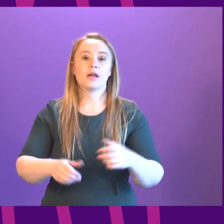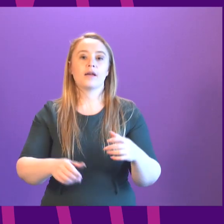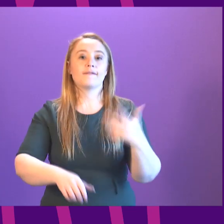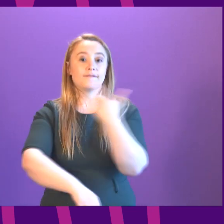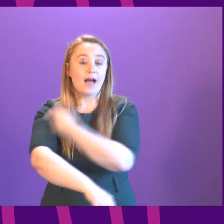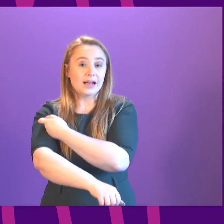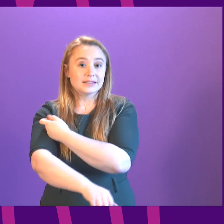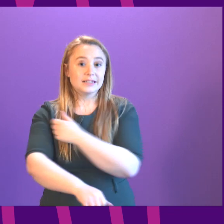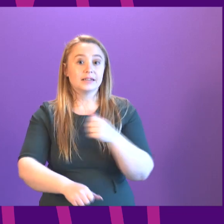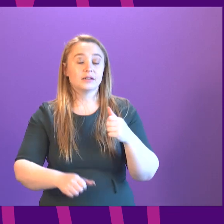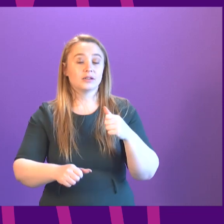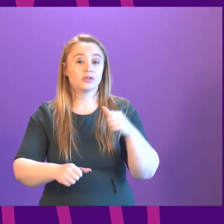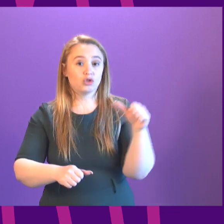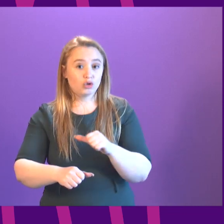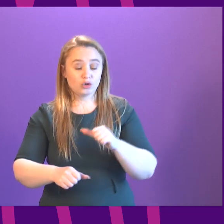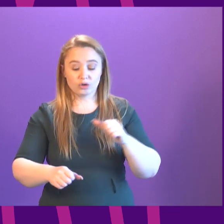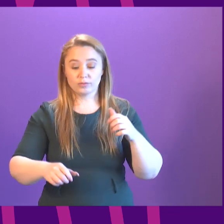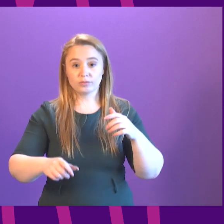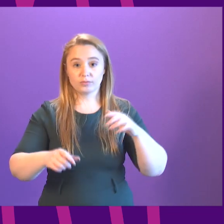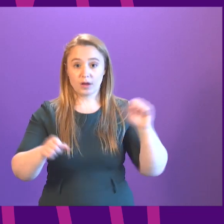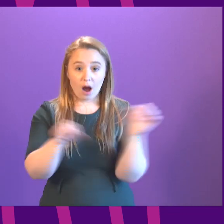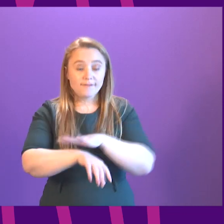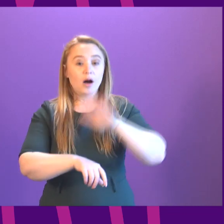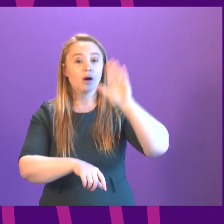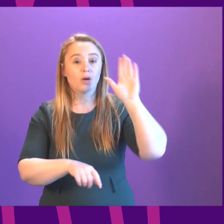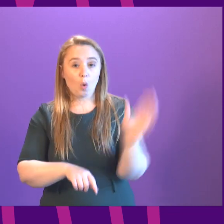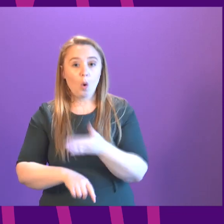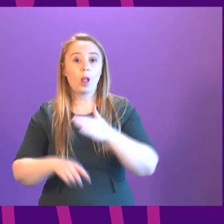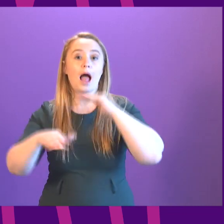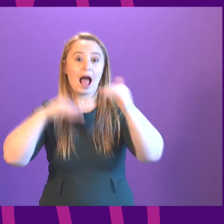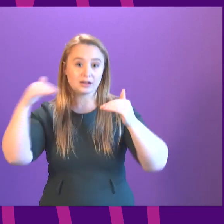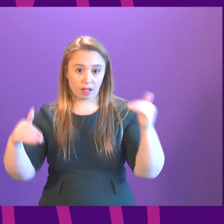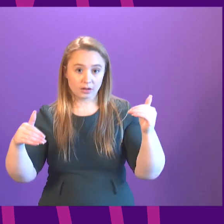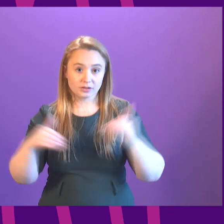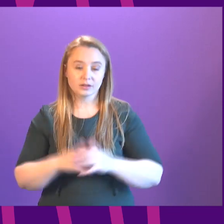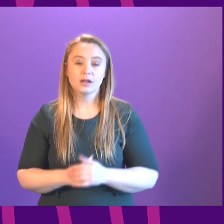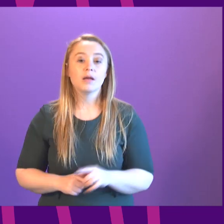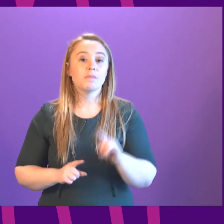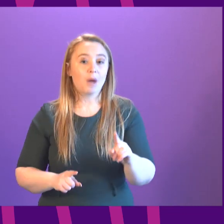everybody in the adult population. However, we are dependent on the supplies coming through.